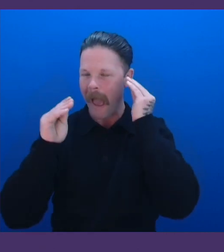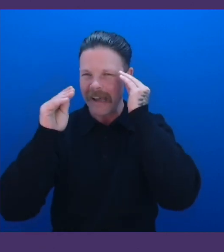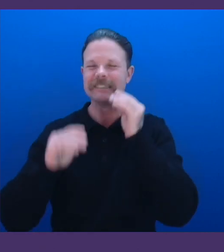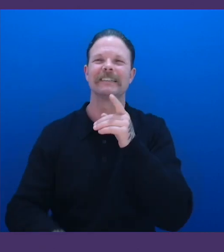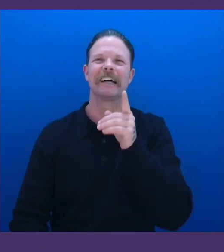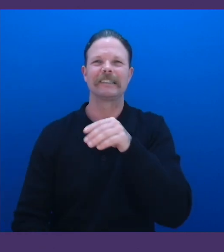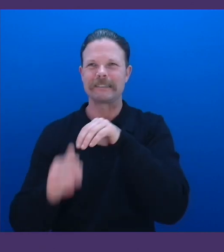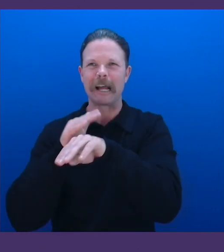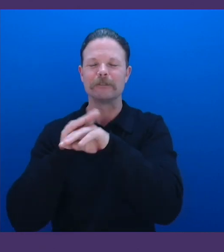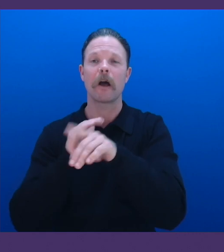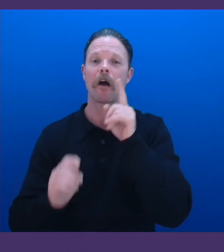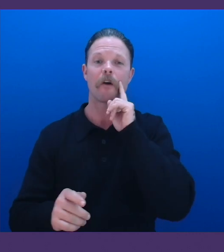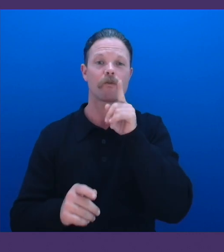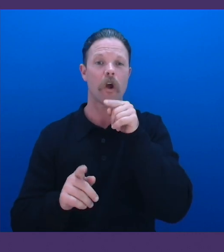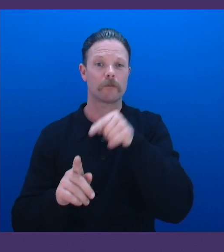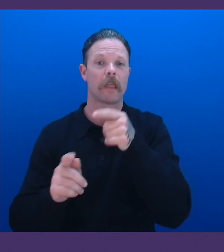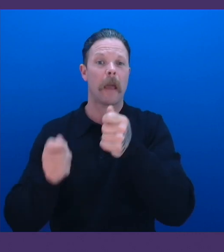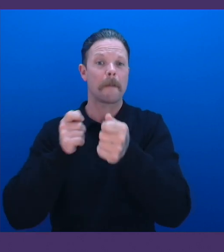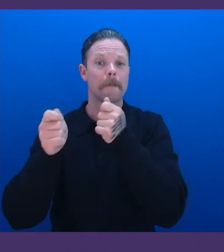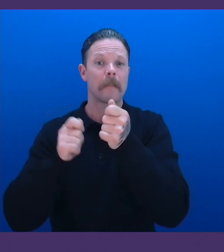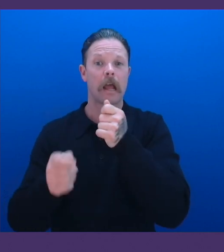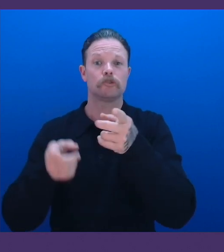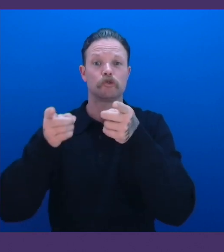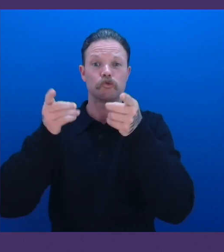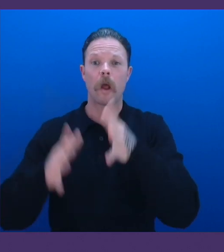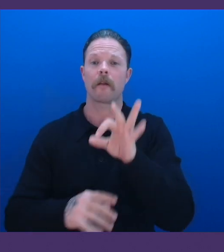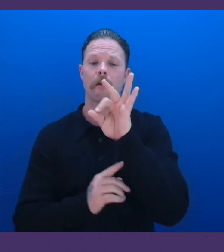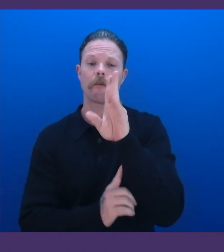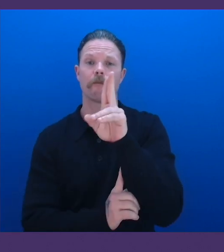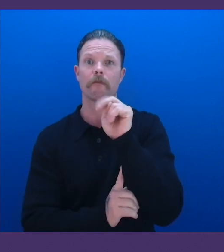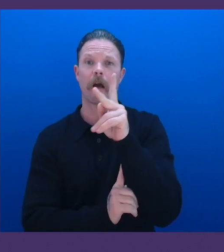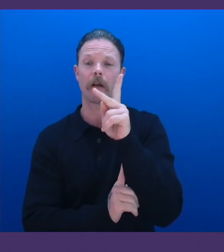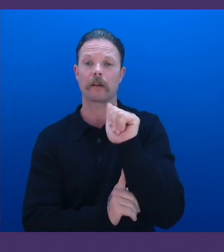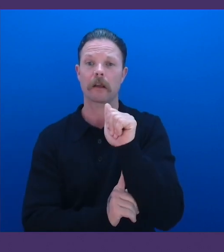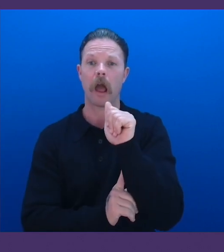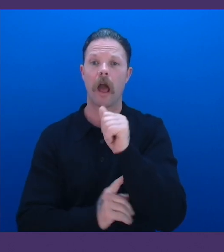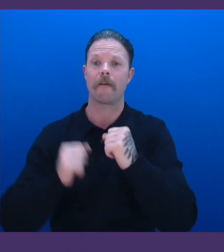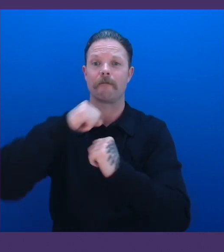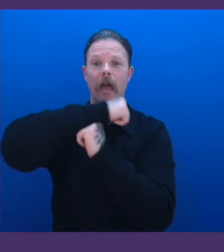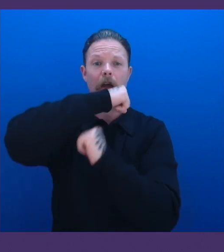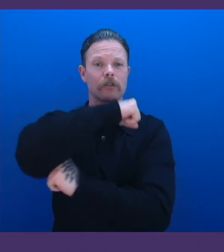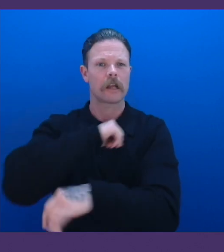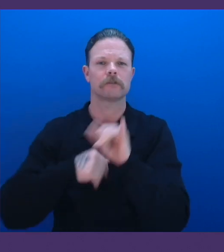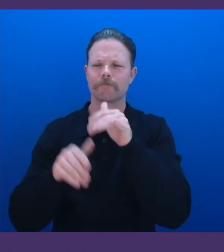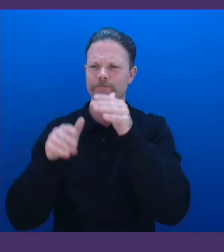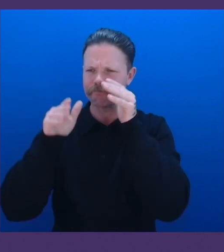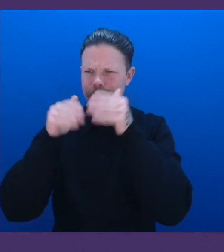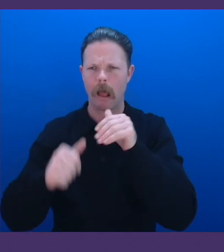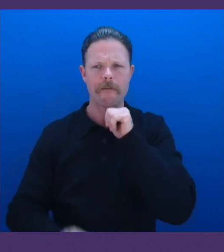for the Funka Foundation, which is a nonprofit focusing on disability and accessibility research.